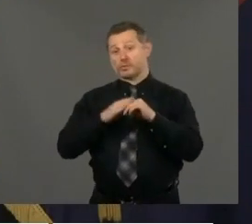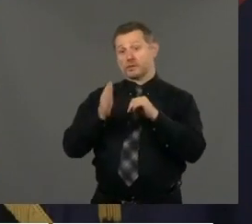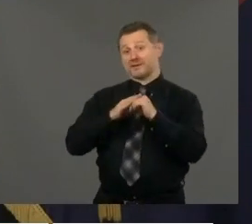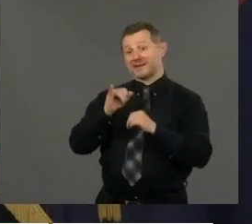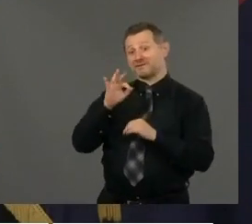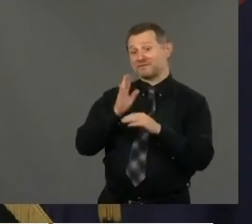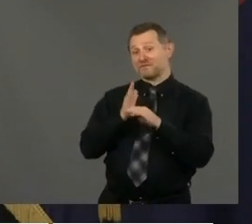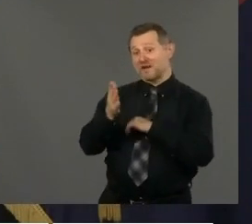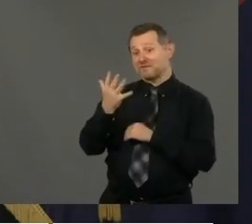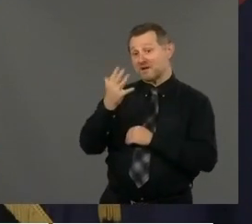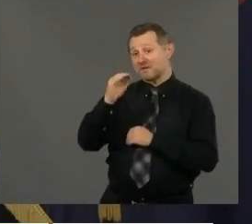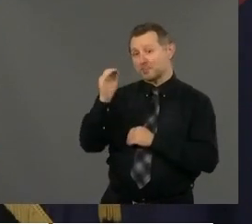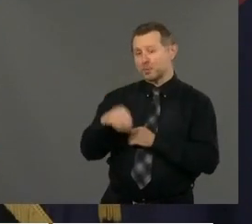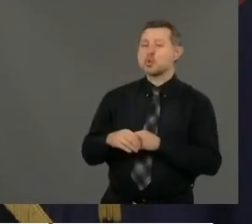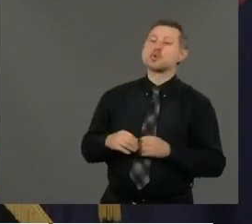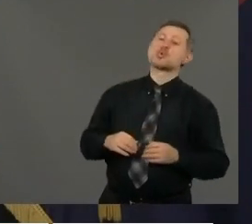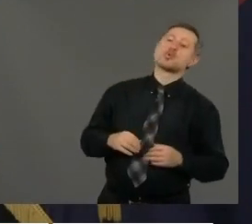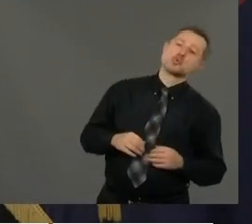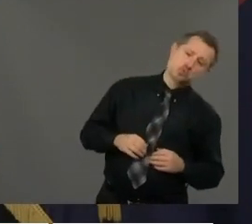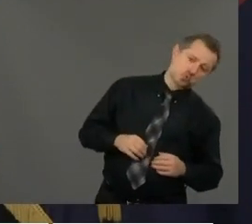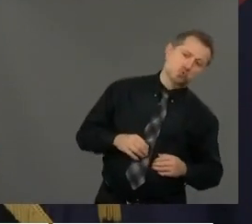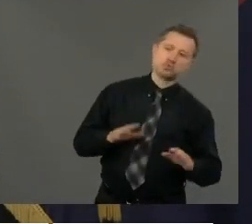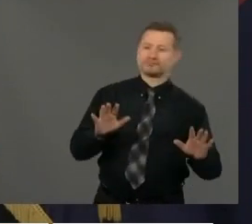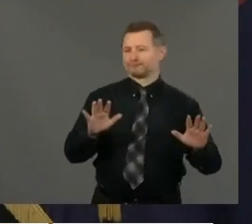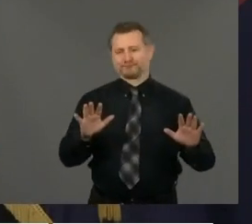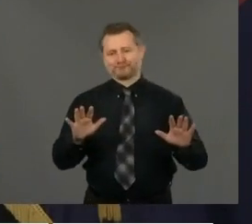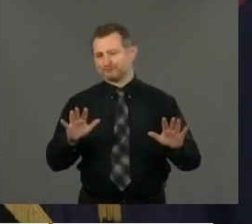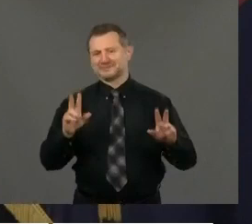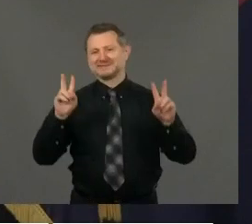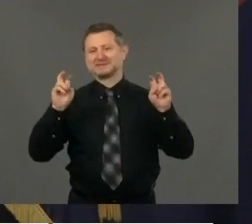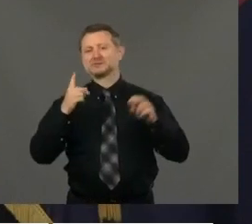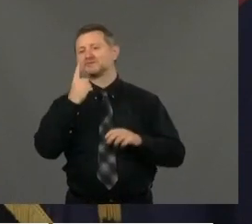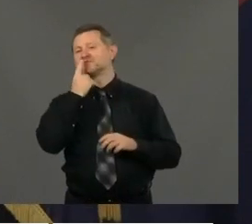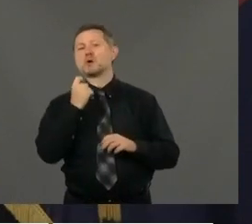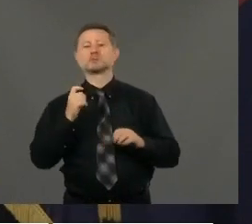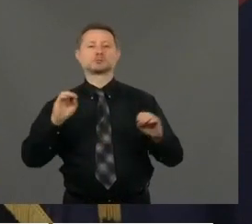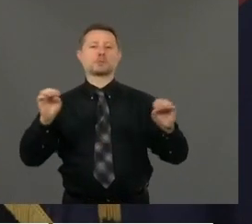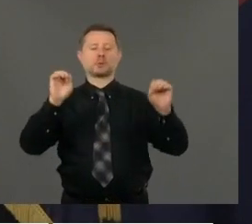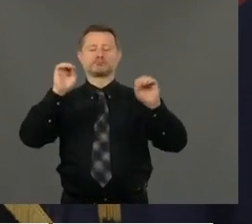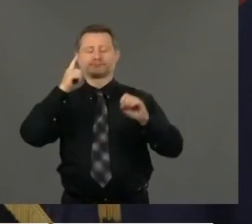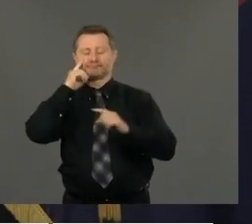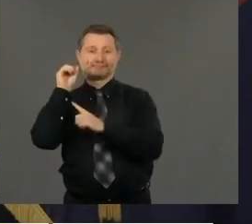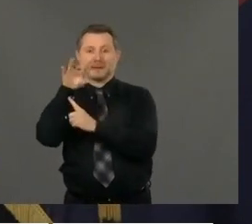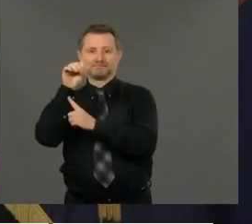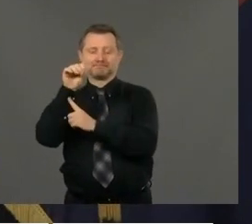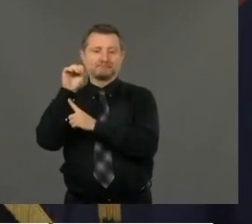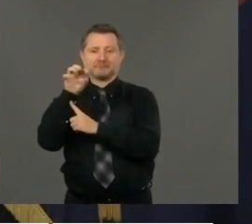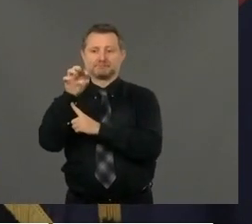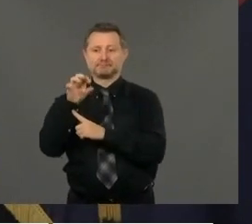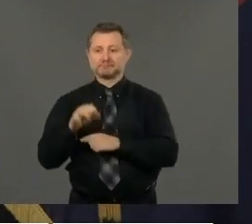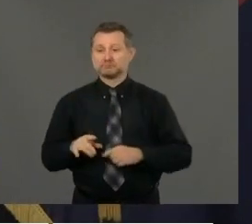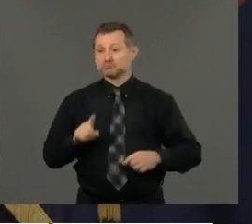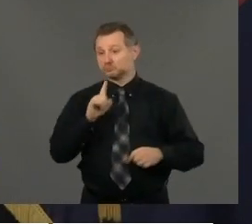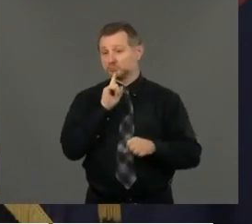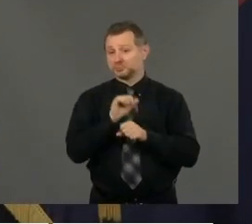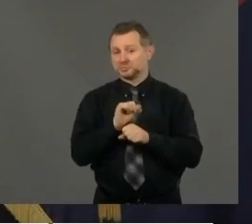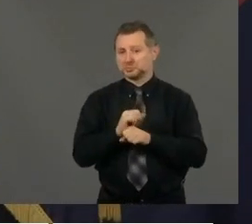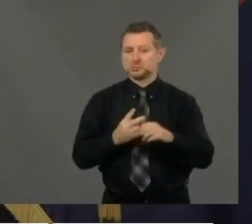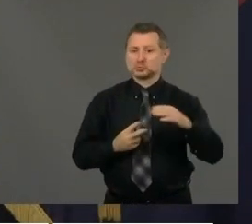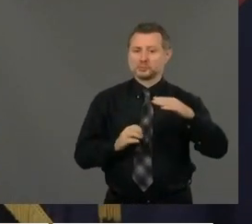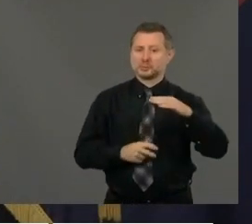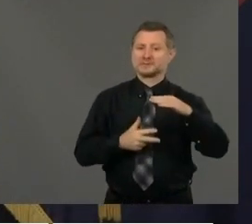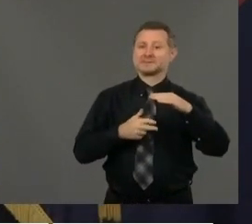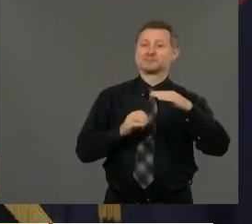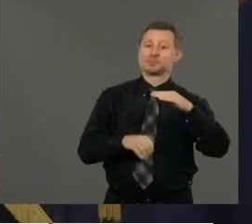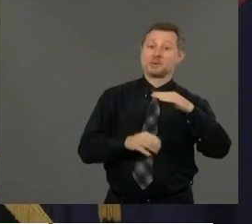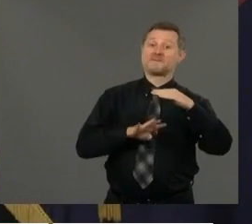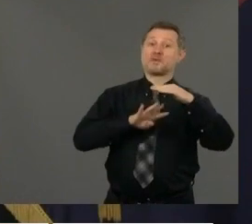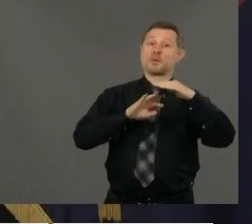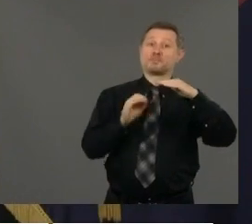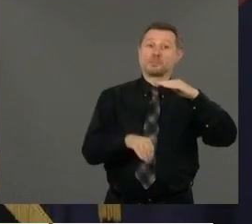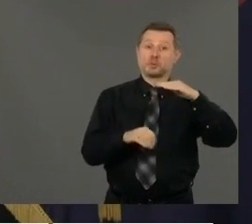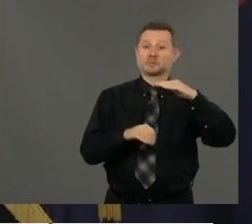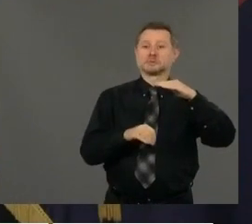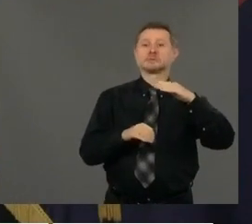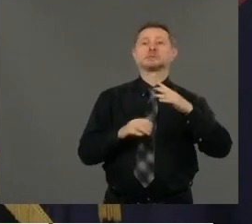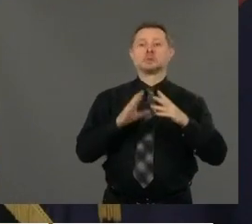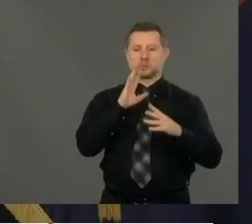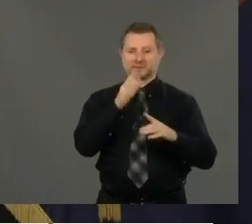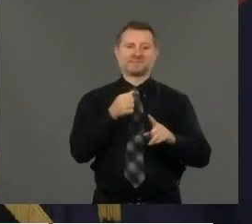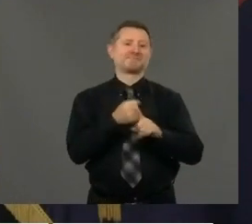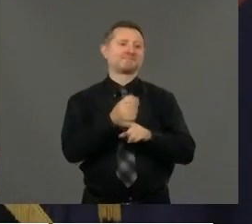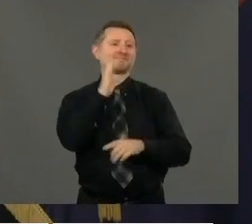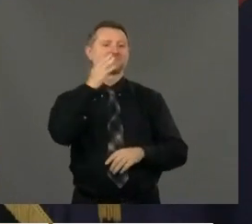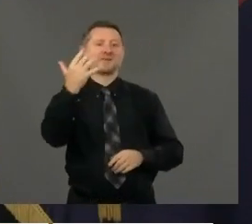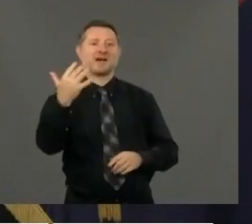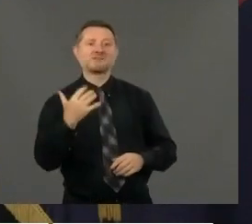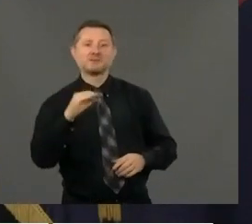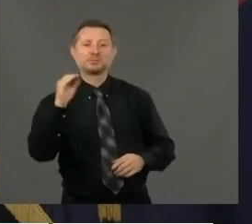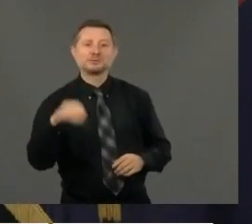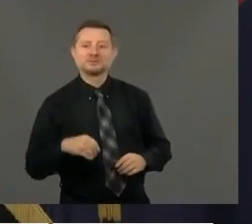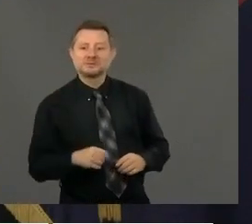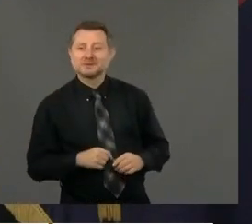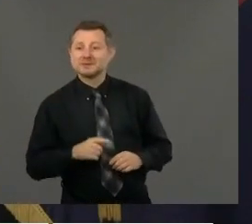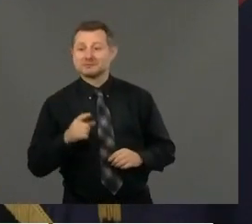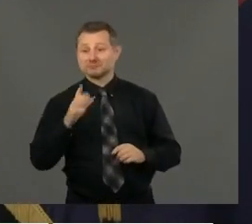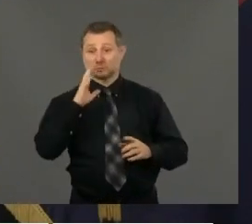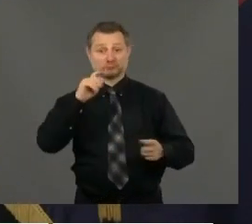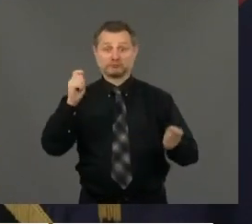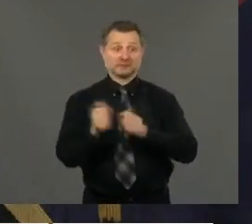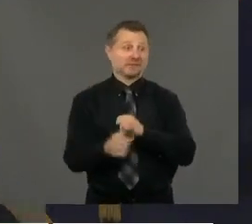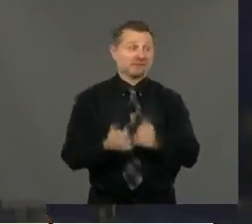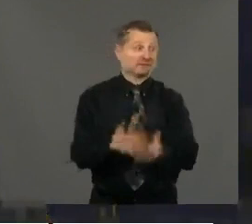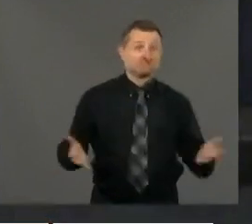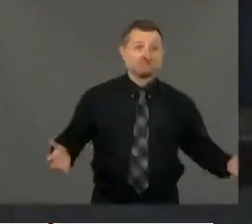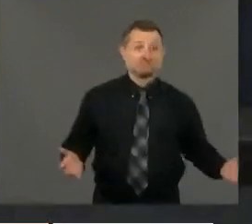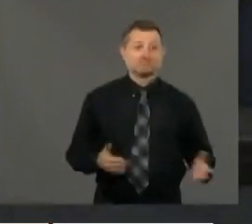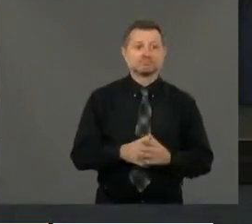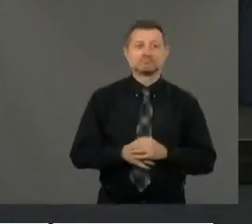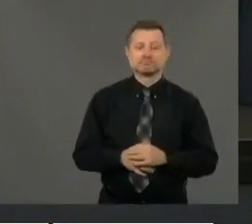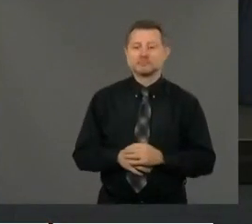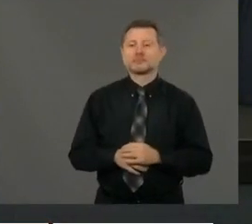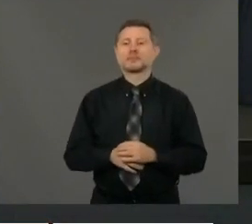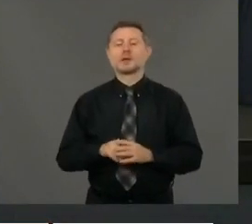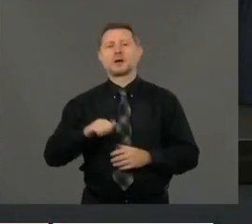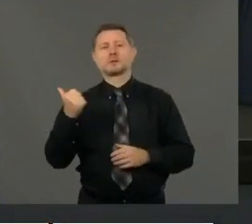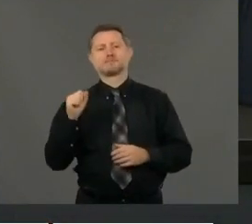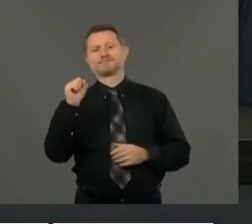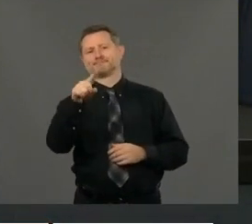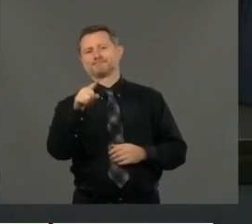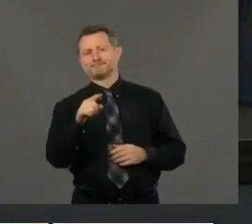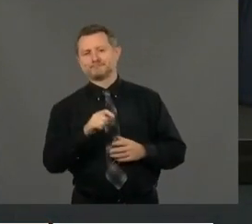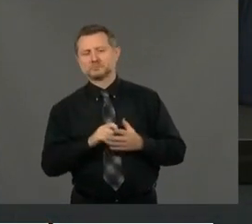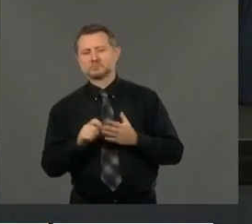A CONSISTENT BASIS, THEN YEAH,